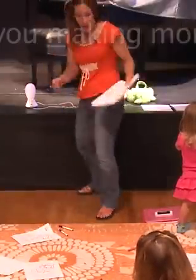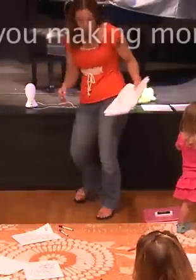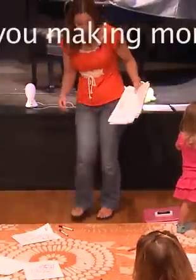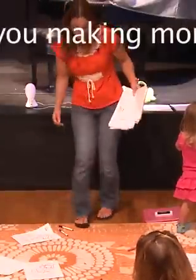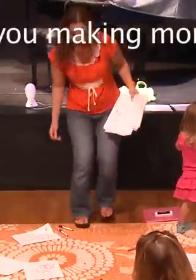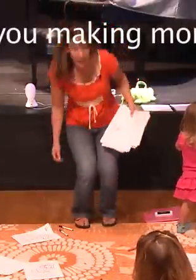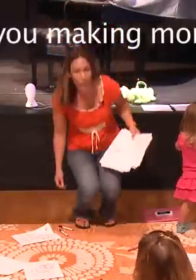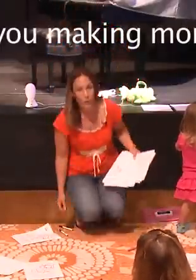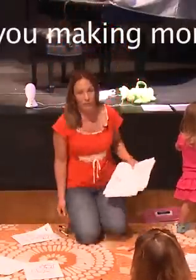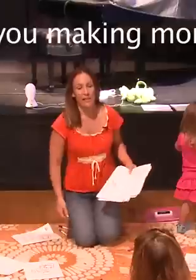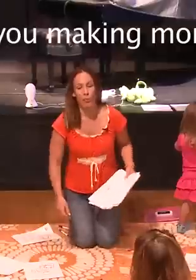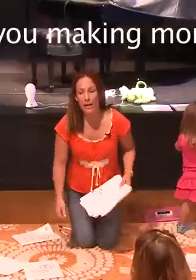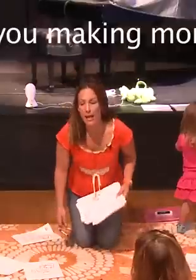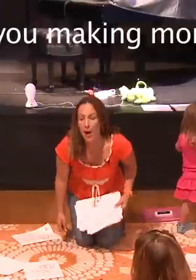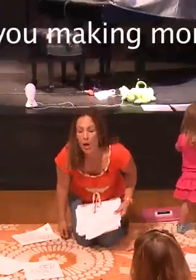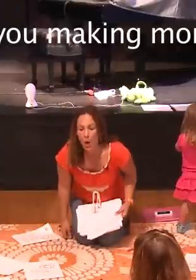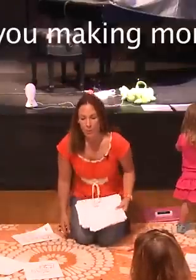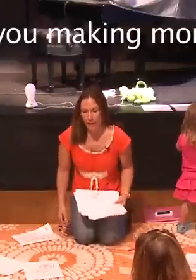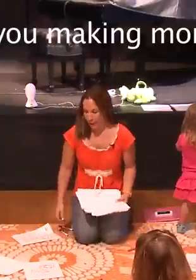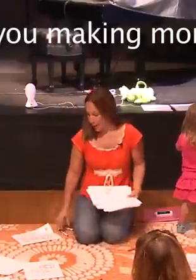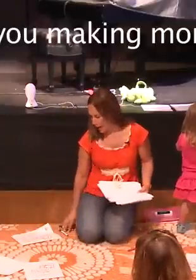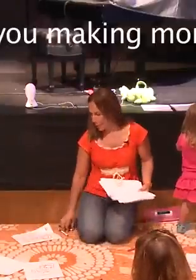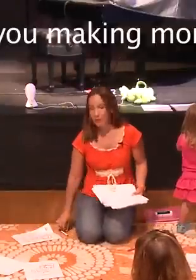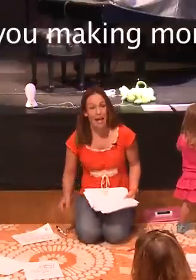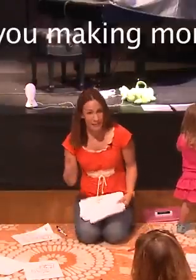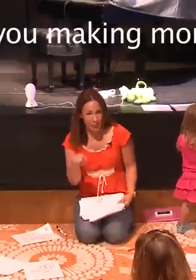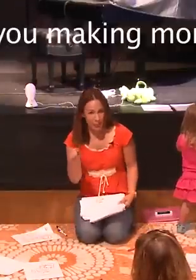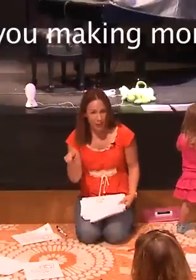Are we making more DVDs? Right now the last thing that we made